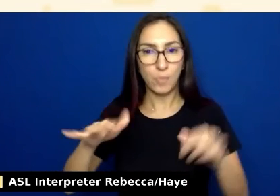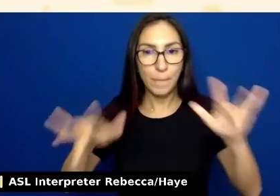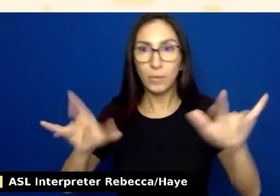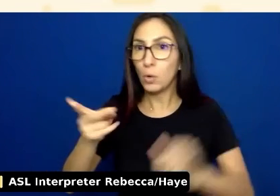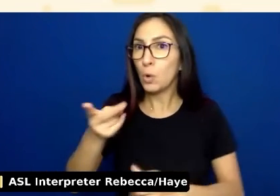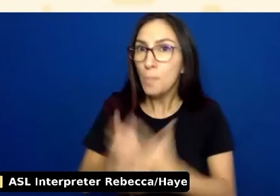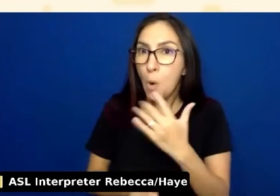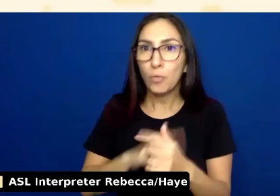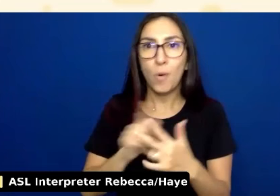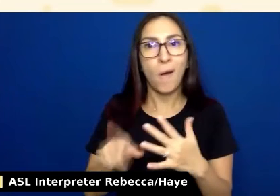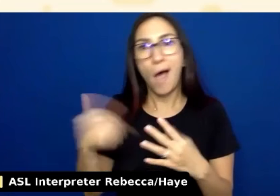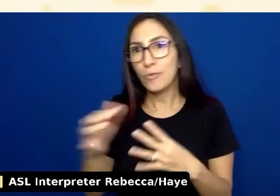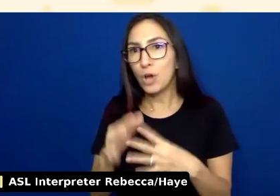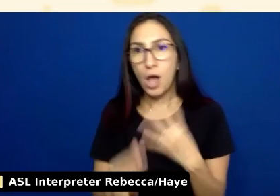And are there any problems with doing this?